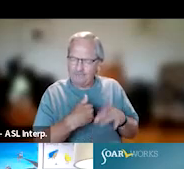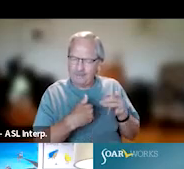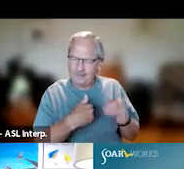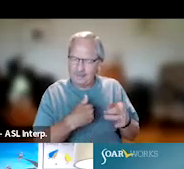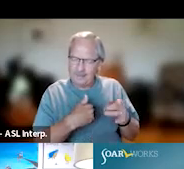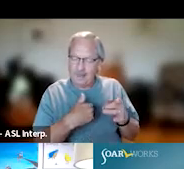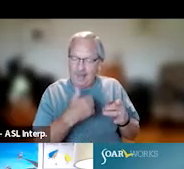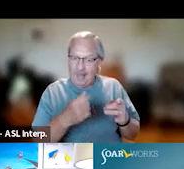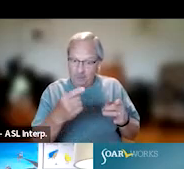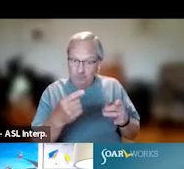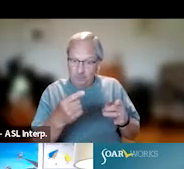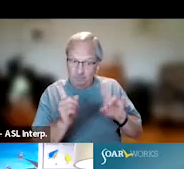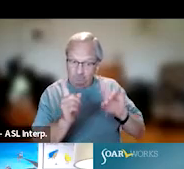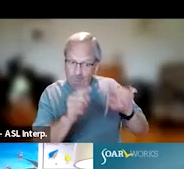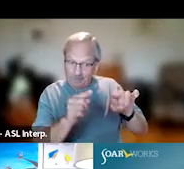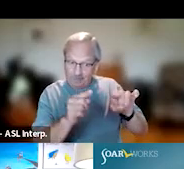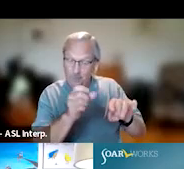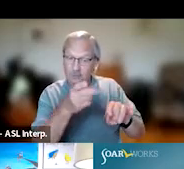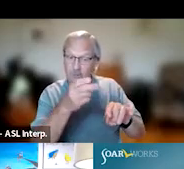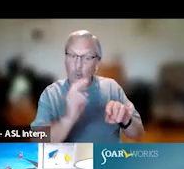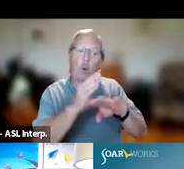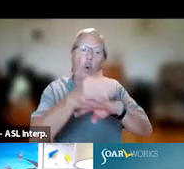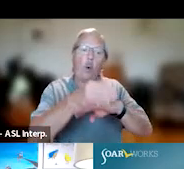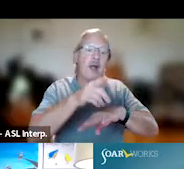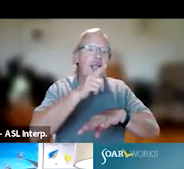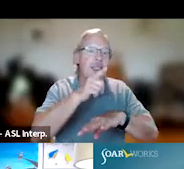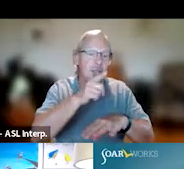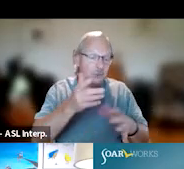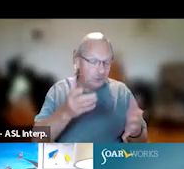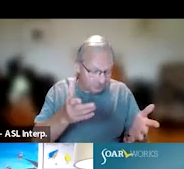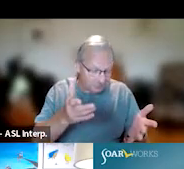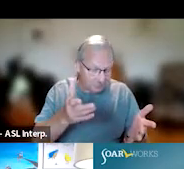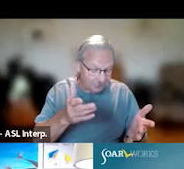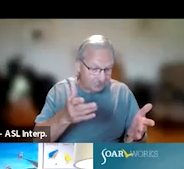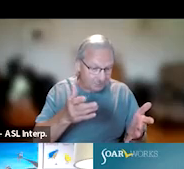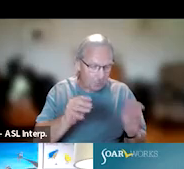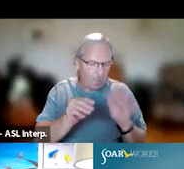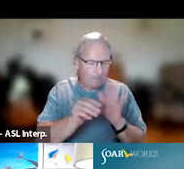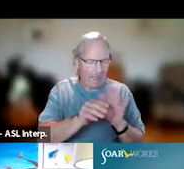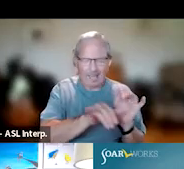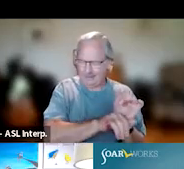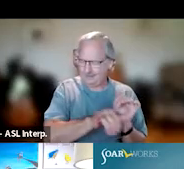if any of you have been to a SOARing Over Lunch, we're gonna model this a little bit like SOARing Over Lunch.